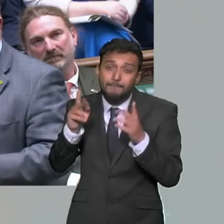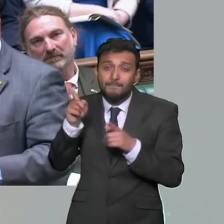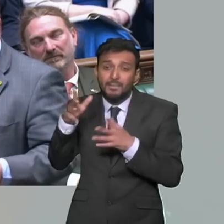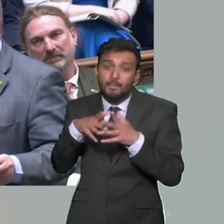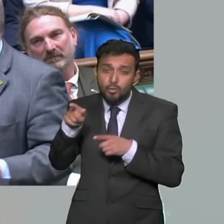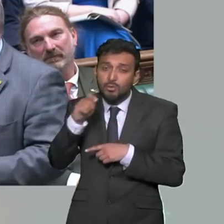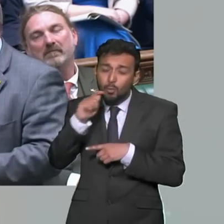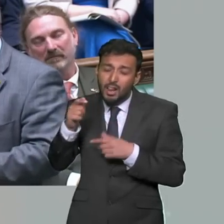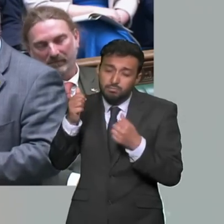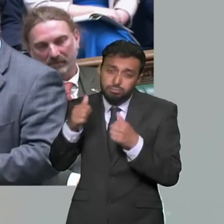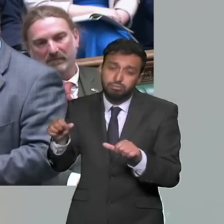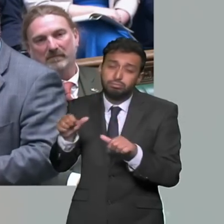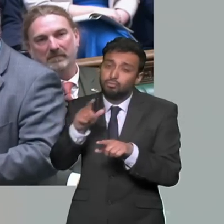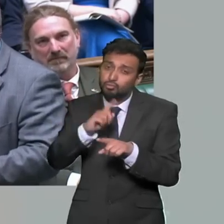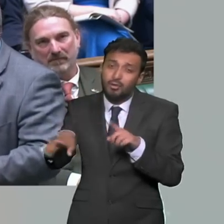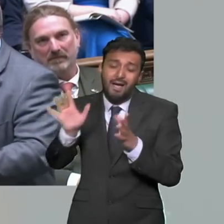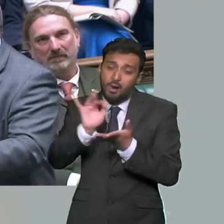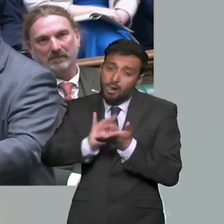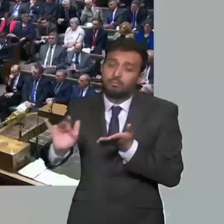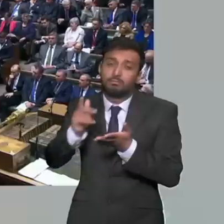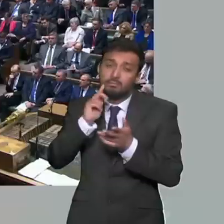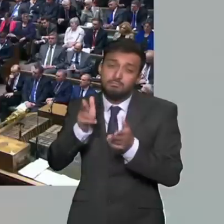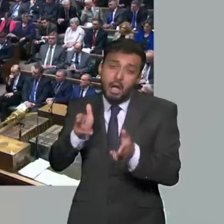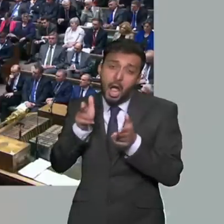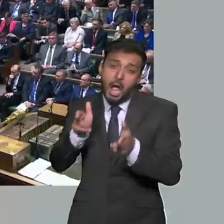plagues the United States.